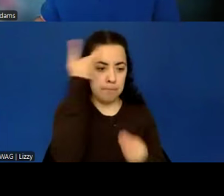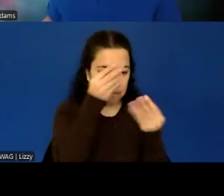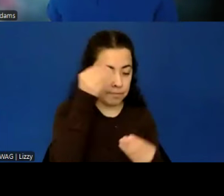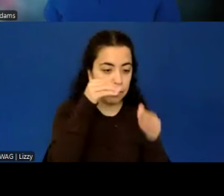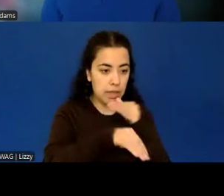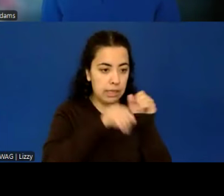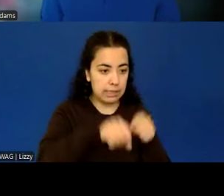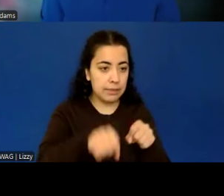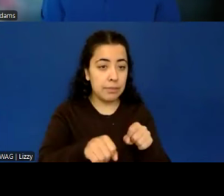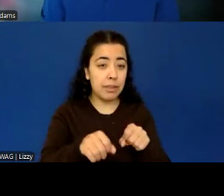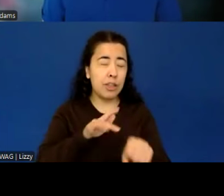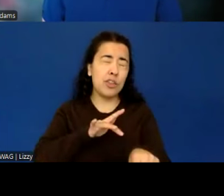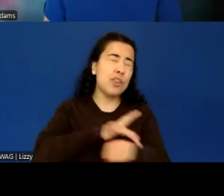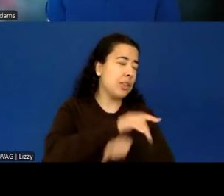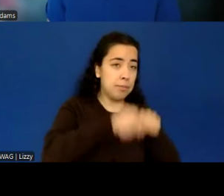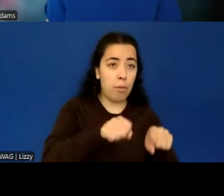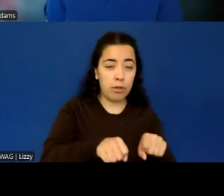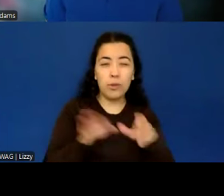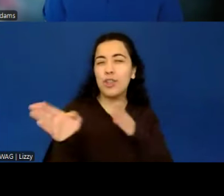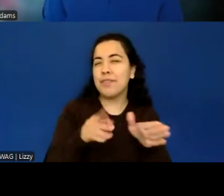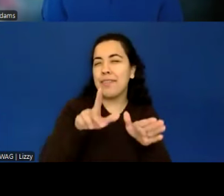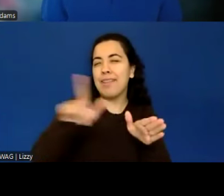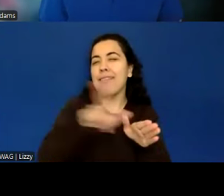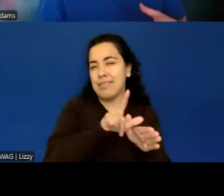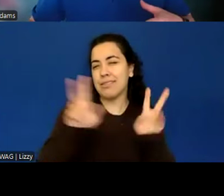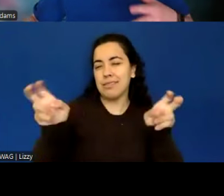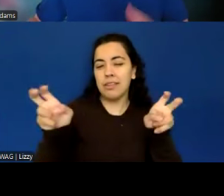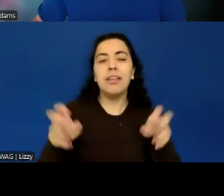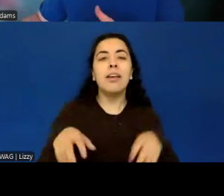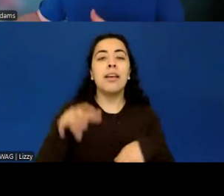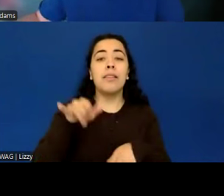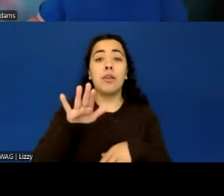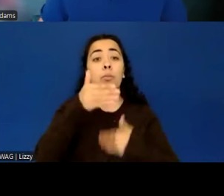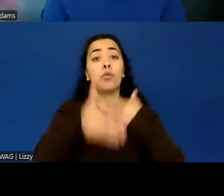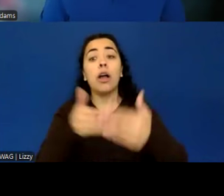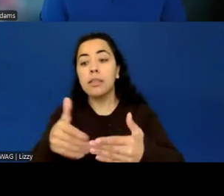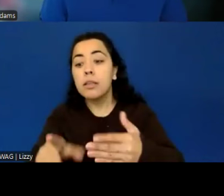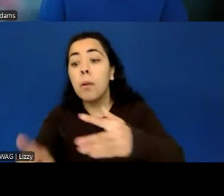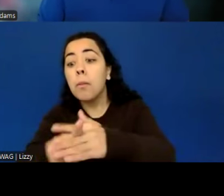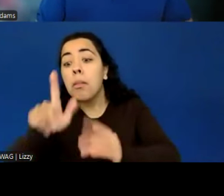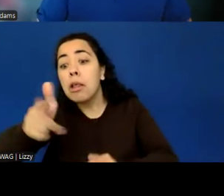early as absolutely possible into your processes, which is really where it comes down to, you know,